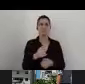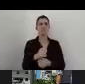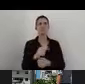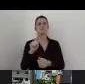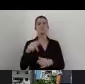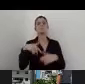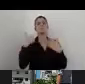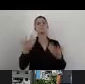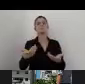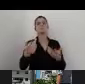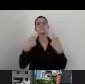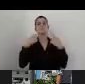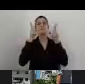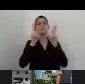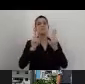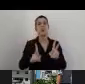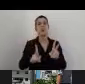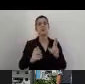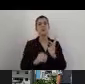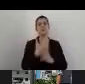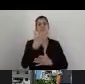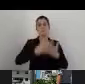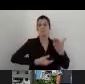the ability to share different reports, different information,